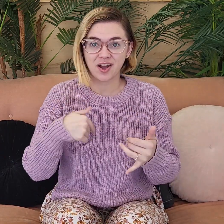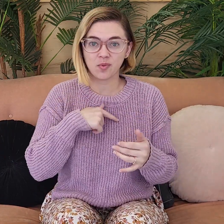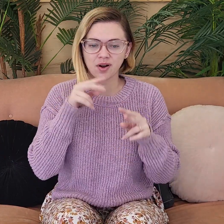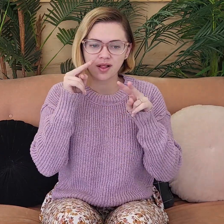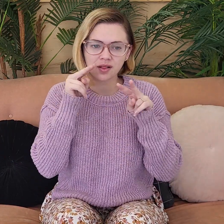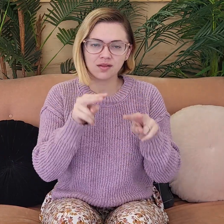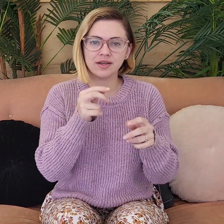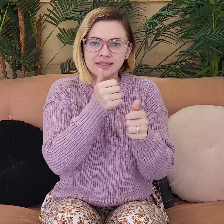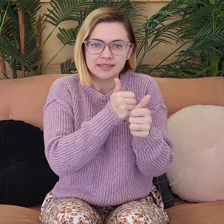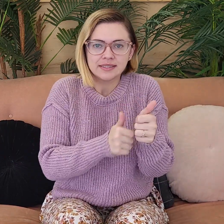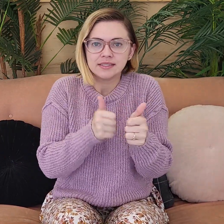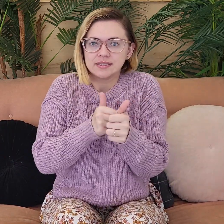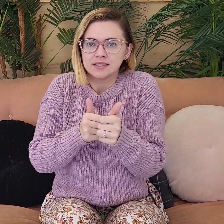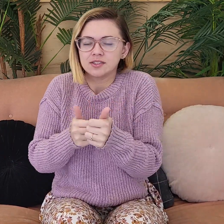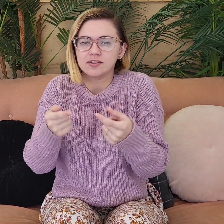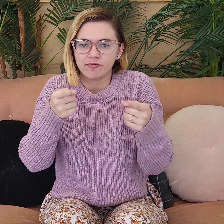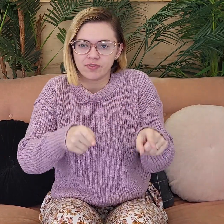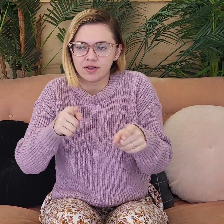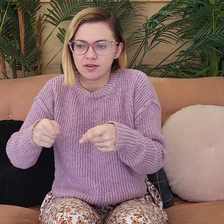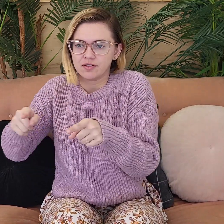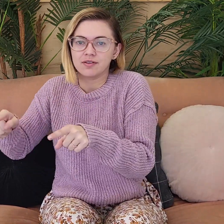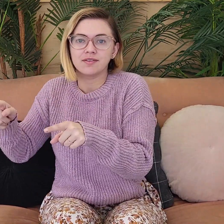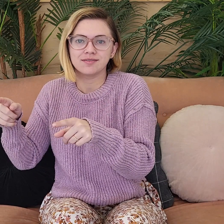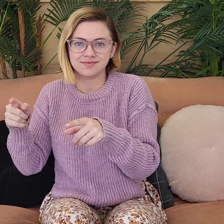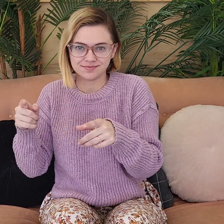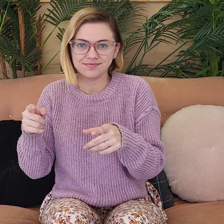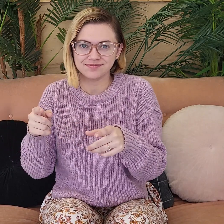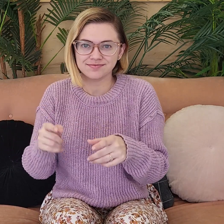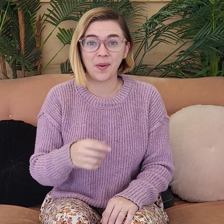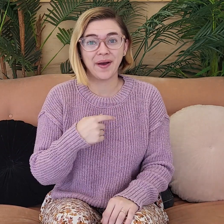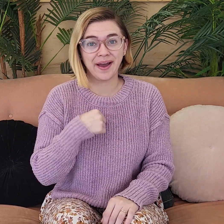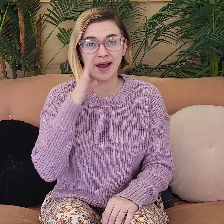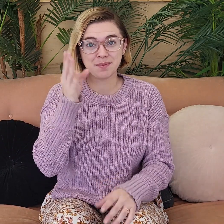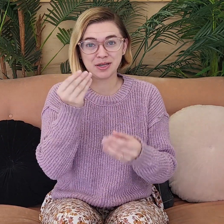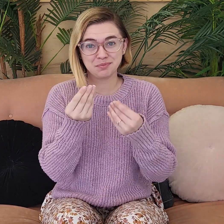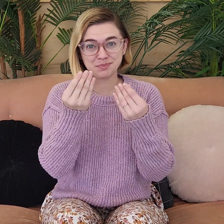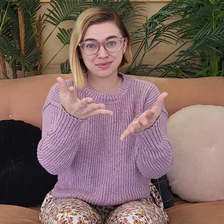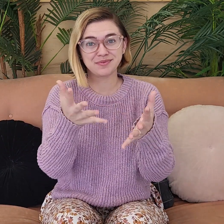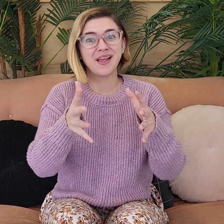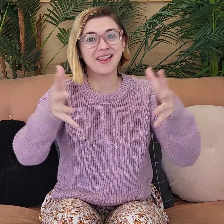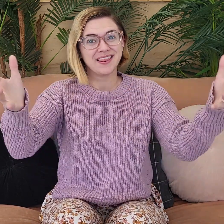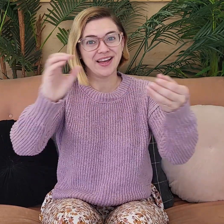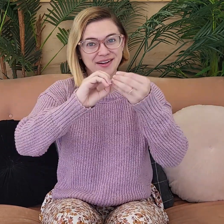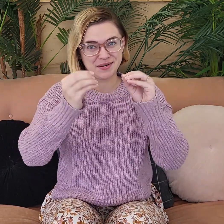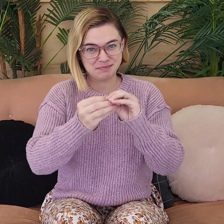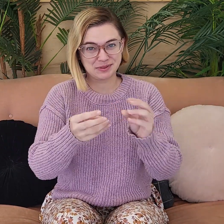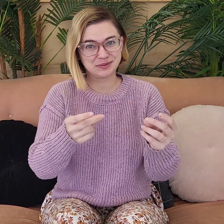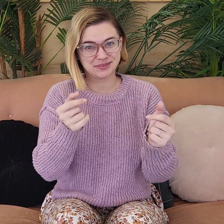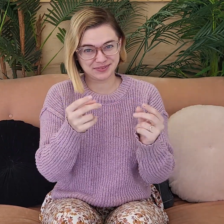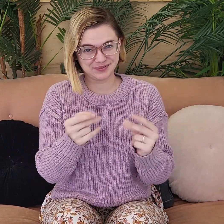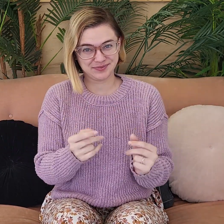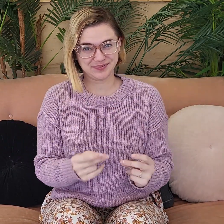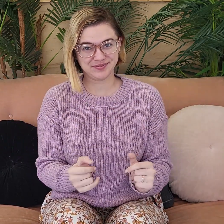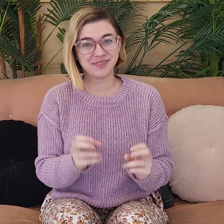well. So we are going to be looking at these different events that happen and I'm going to throw out a lot of numbers